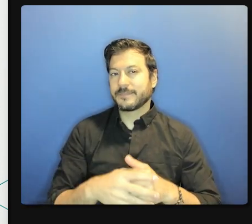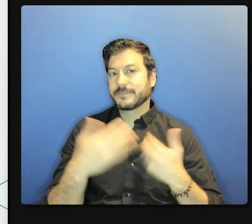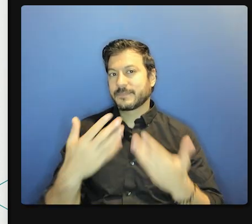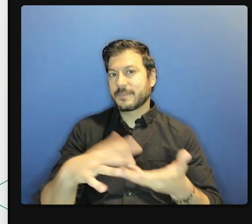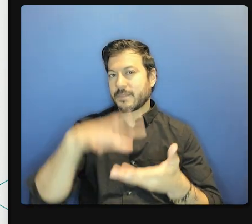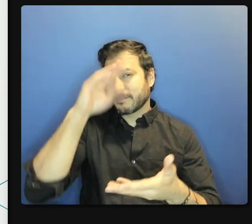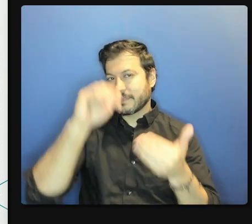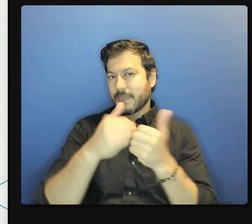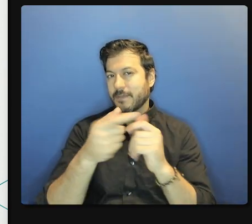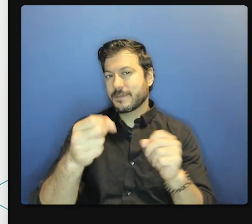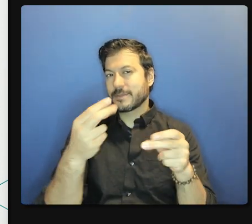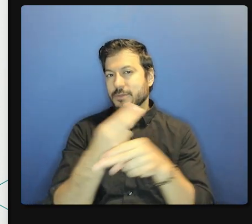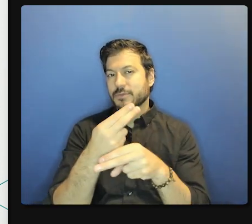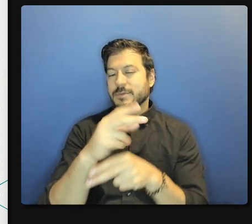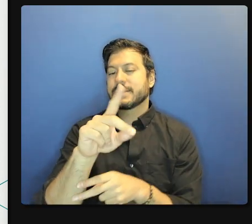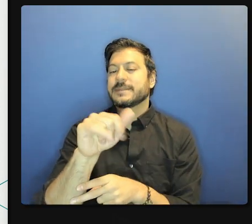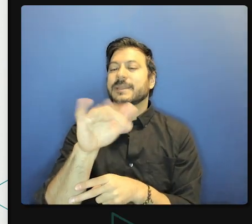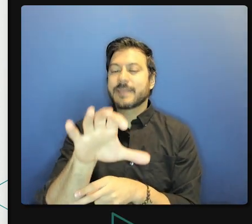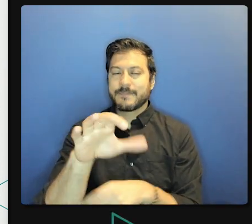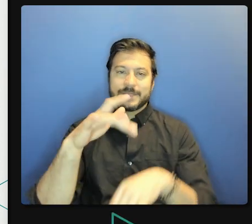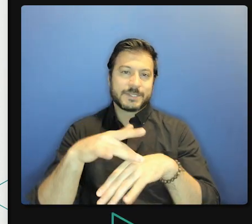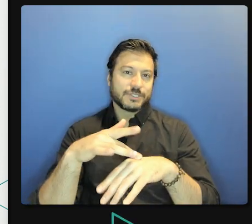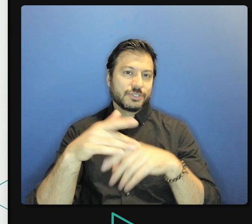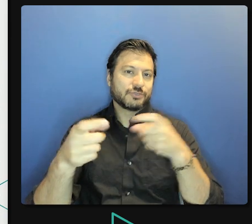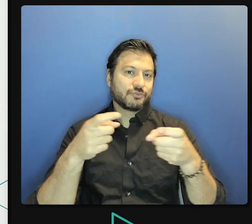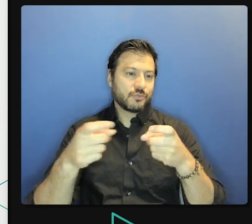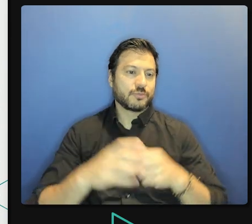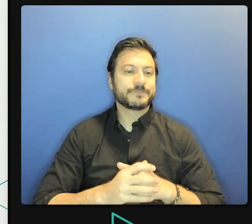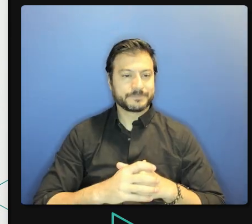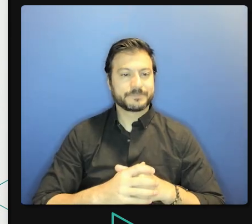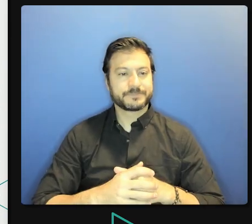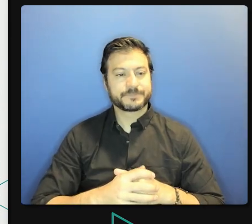Let's jump into learning how you can use Dynamic Touch Control State.